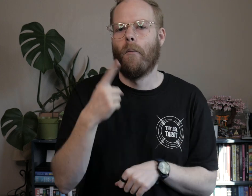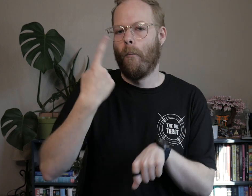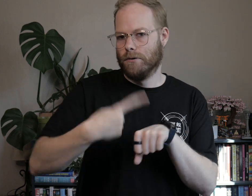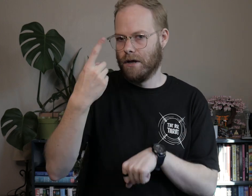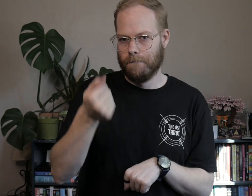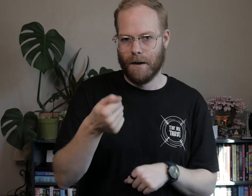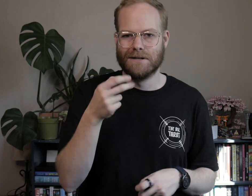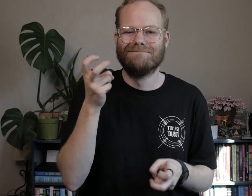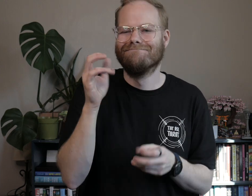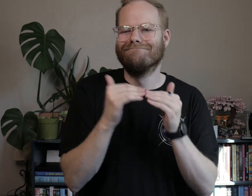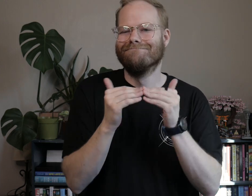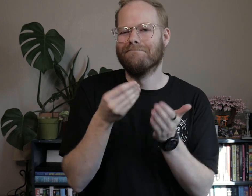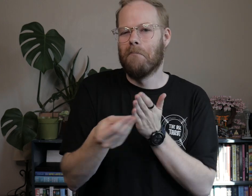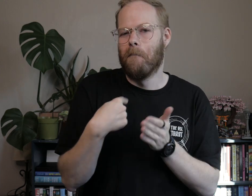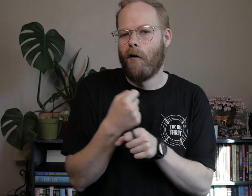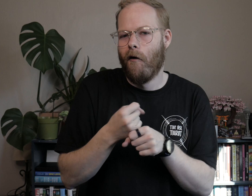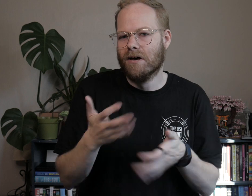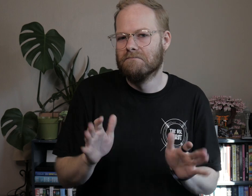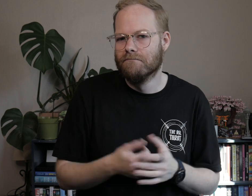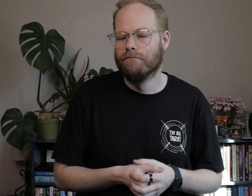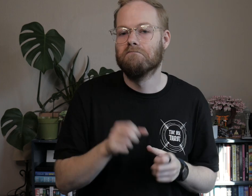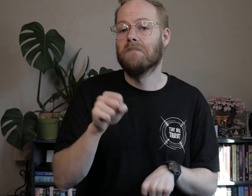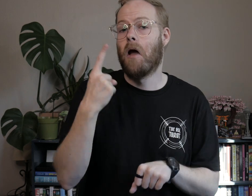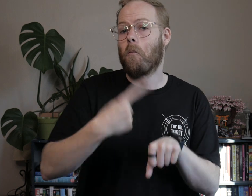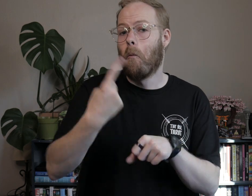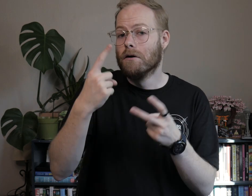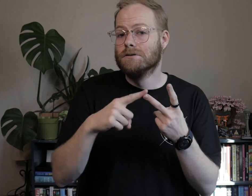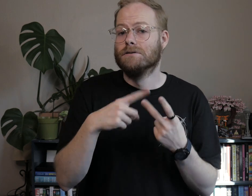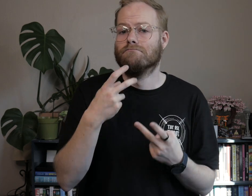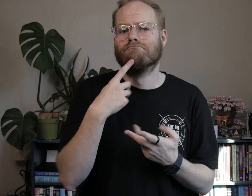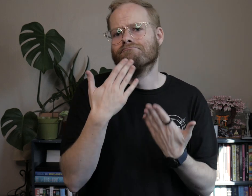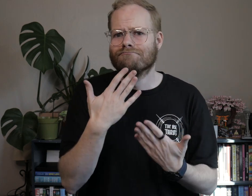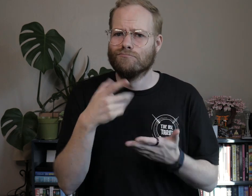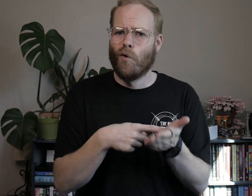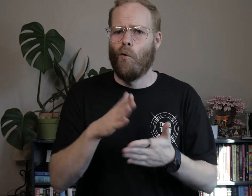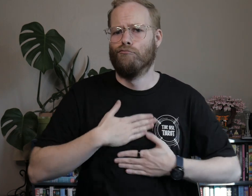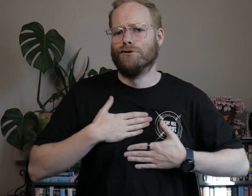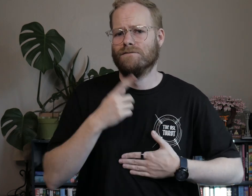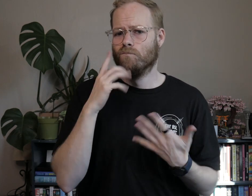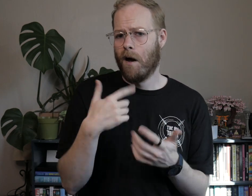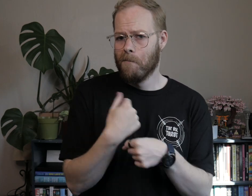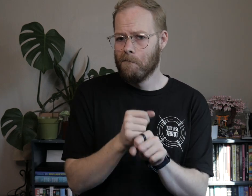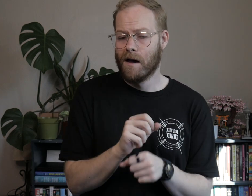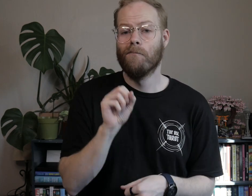It’s an one-time payment, basically like buying me a coffee! You can do that once to show your appreciation for what I make,